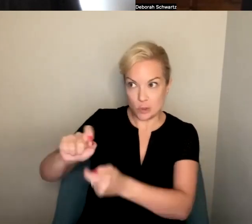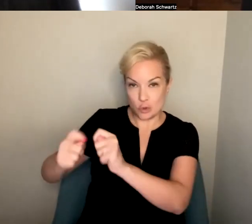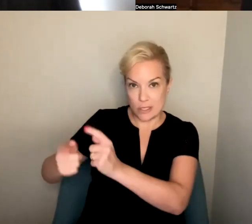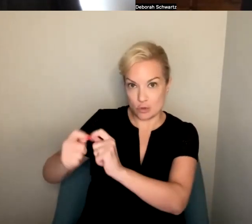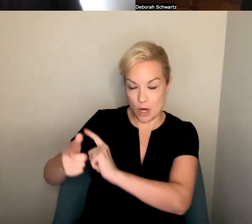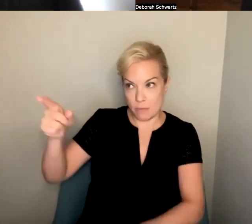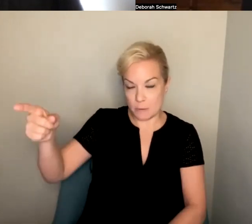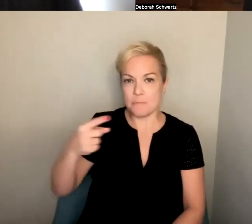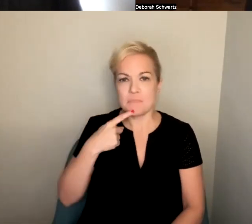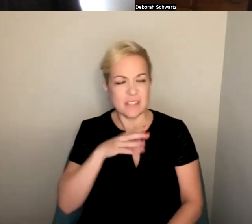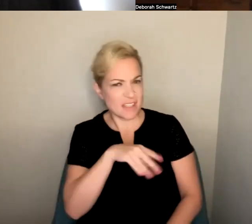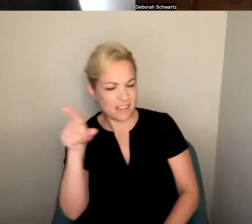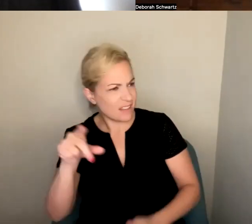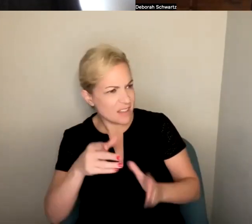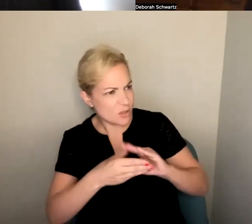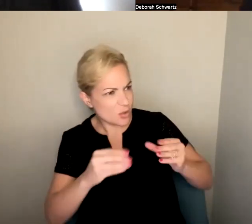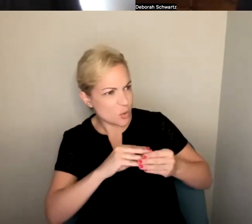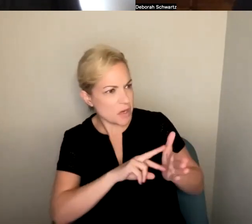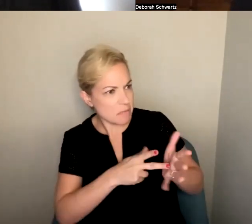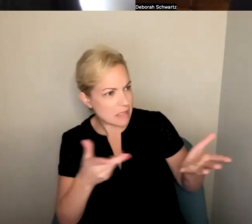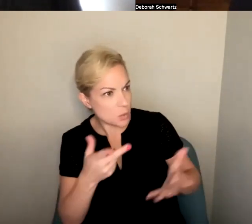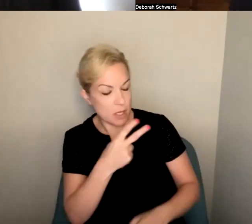the story says "What does this story mean" and LaSalle turns to him apparently and says "Well,